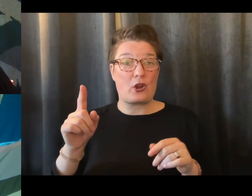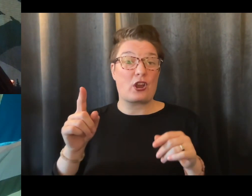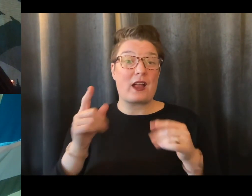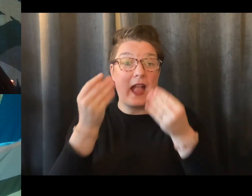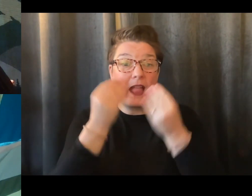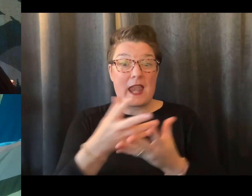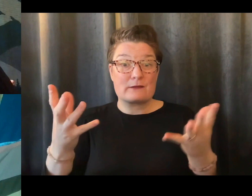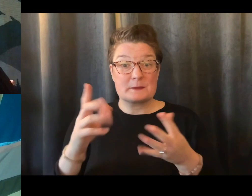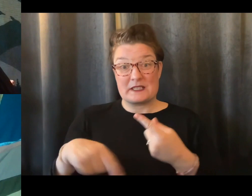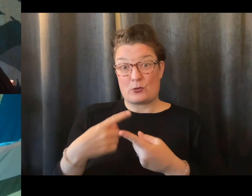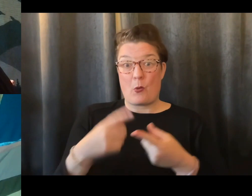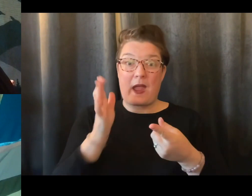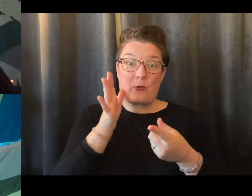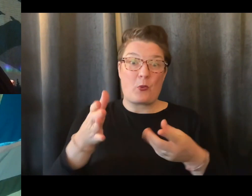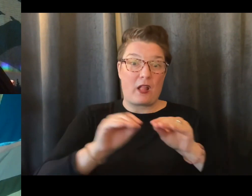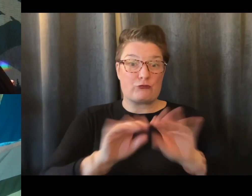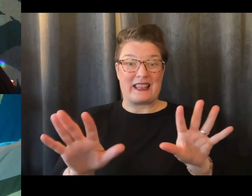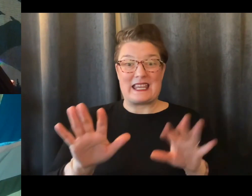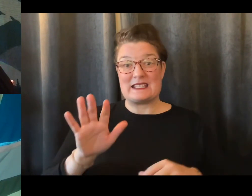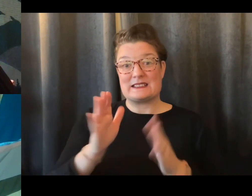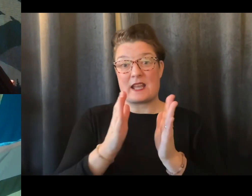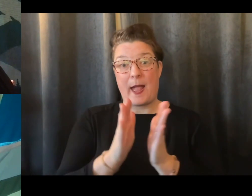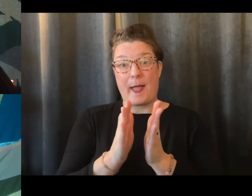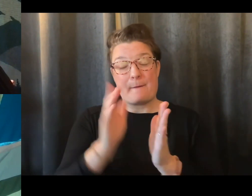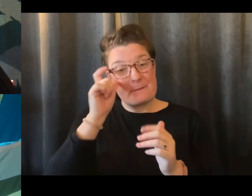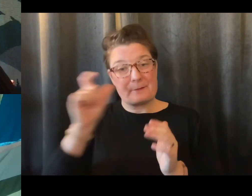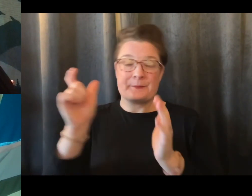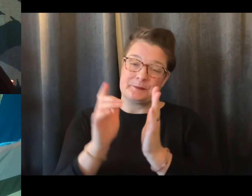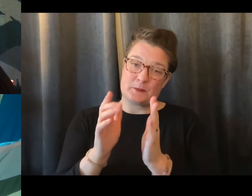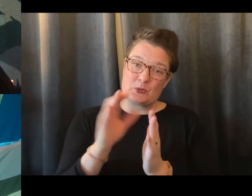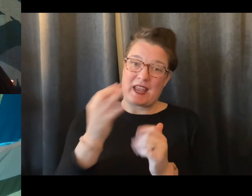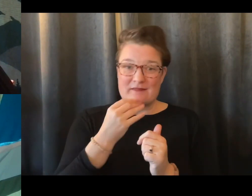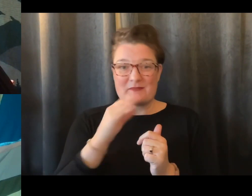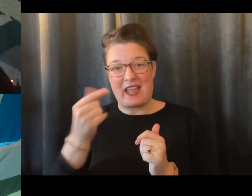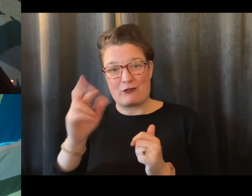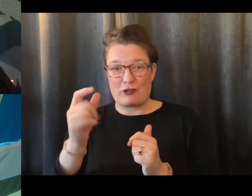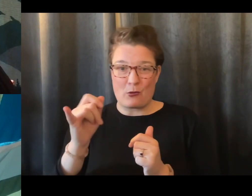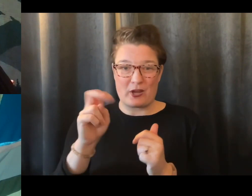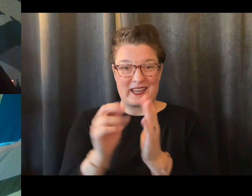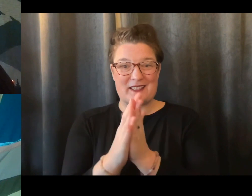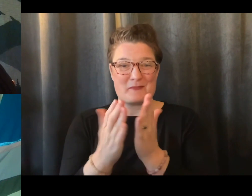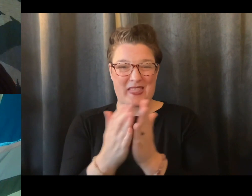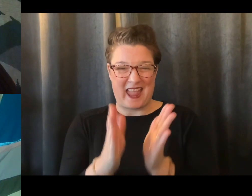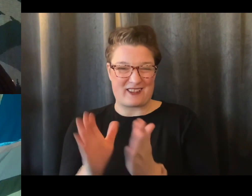Nomy: Thanks so much and blessings on your journey through Av. Mwah.